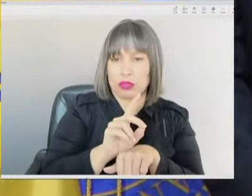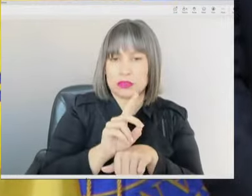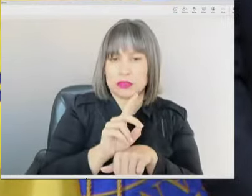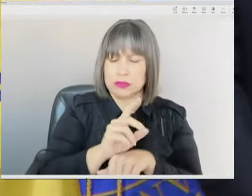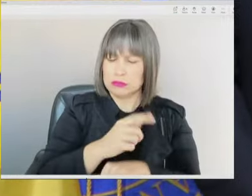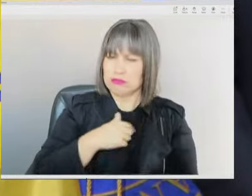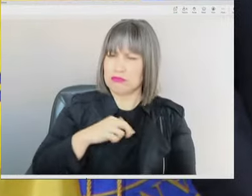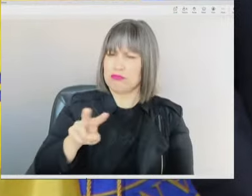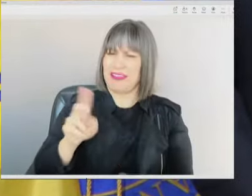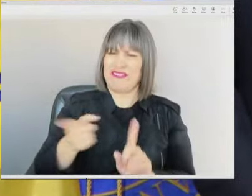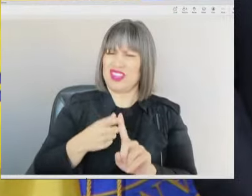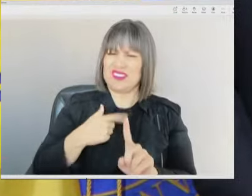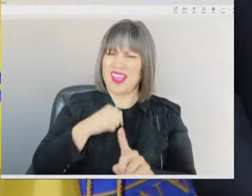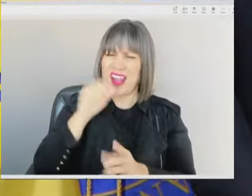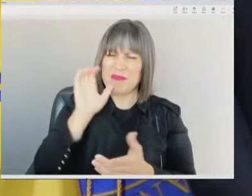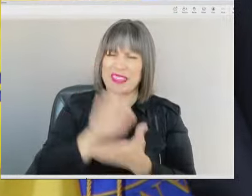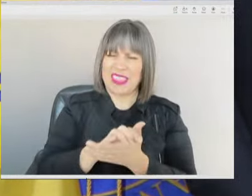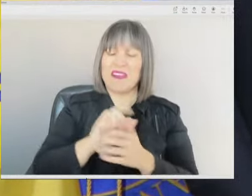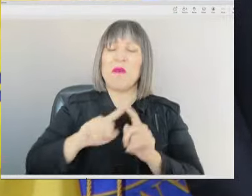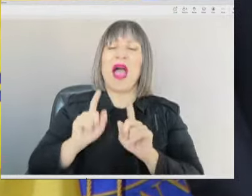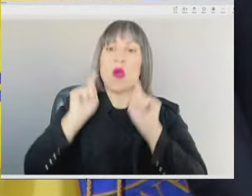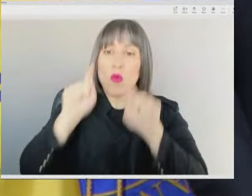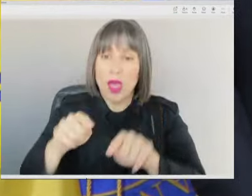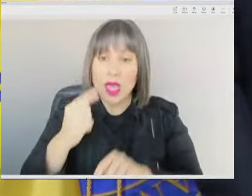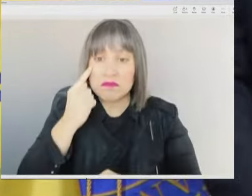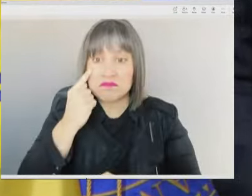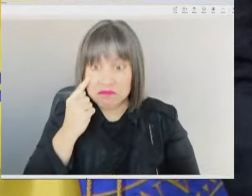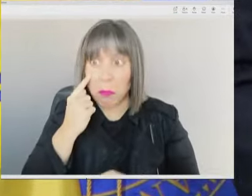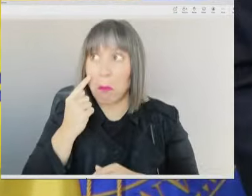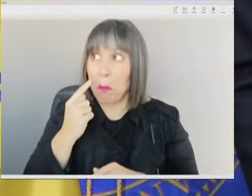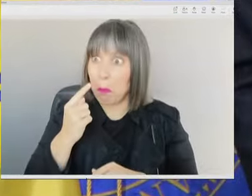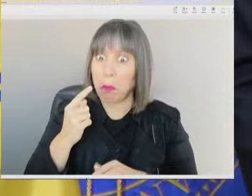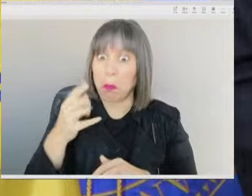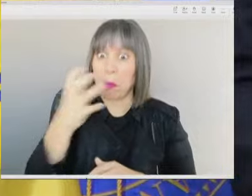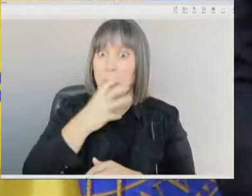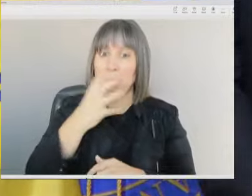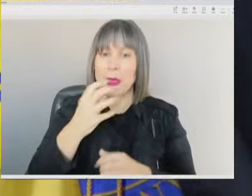but I went there. And it's remarkable. And many times they're clustered together, same address,